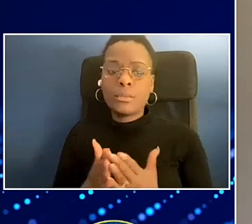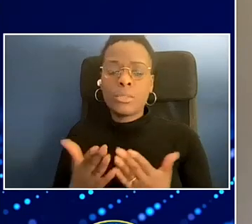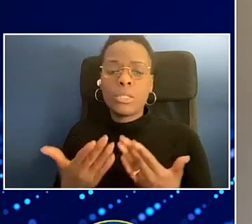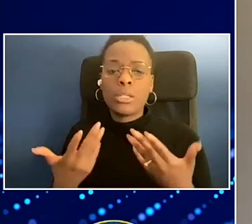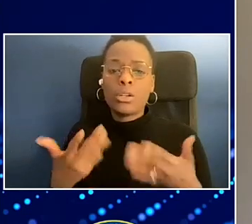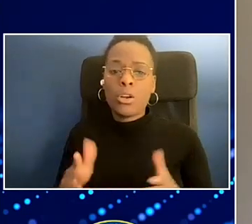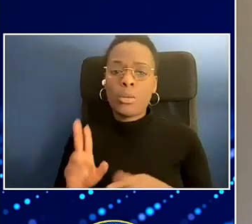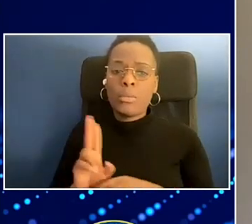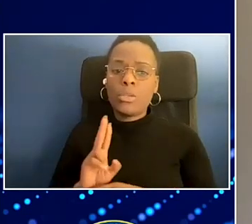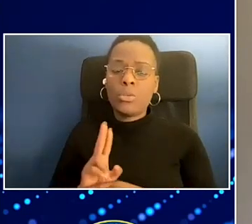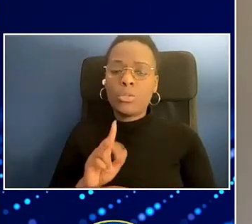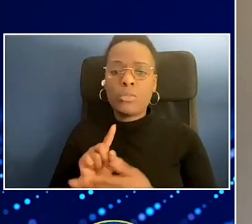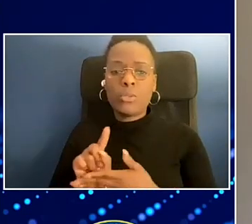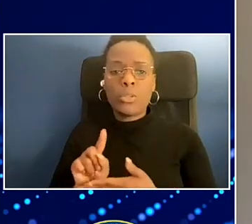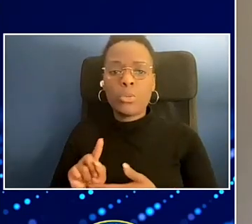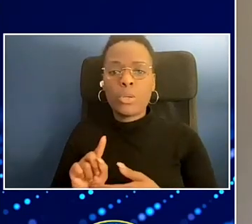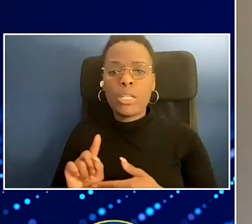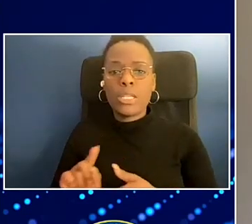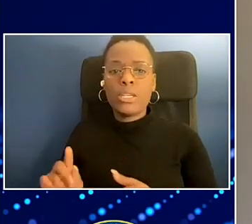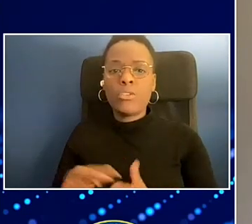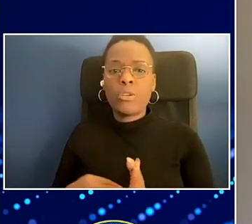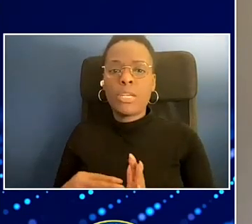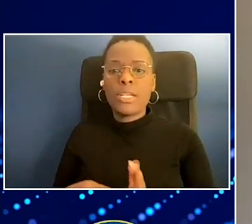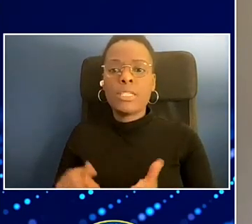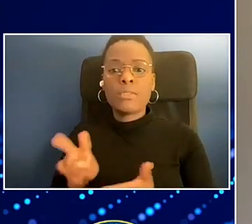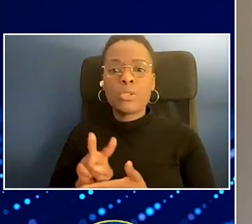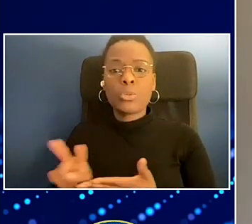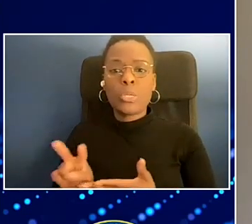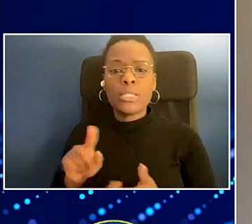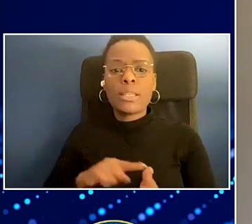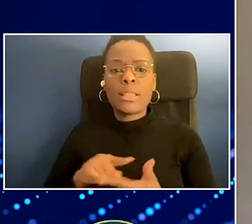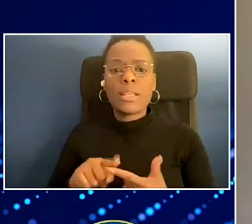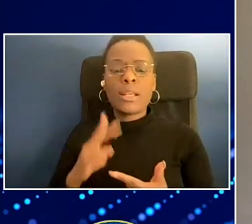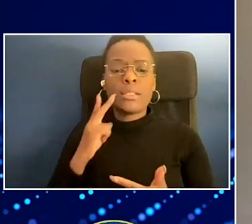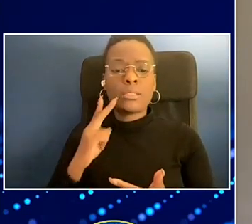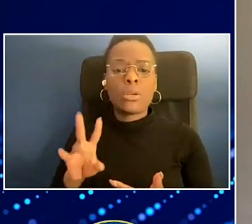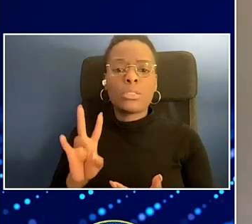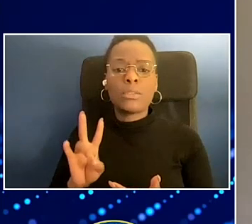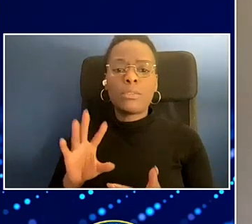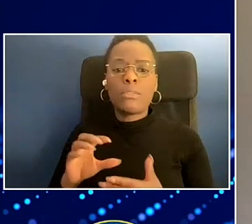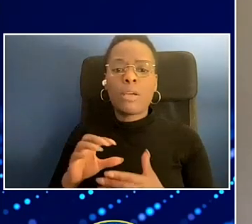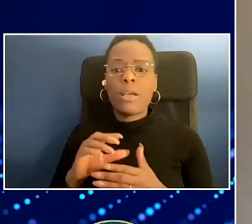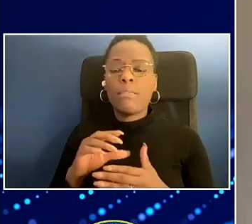Then, about a month ago, I noticed a $75 charge on my term bill. I checked and there was a $60 charge for